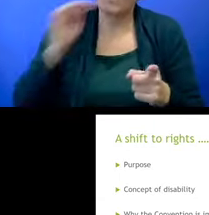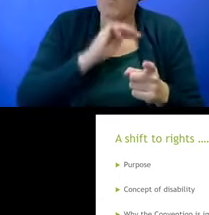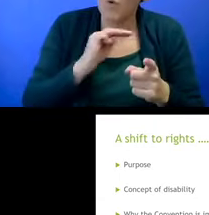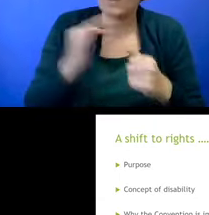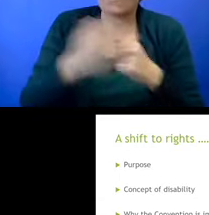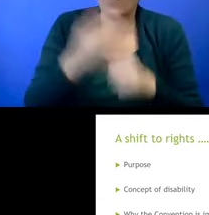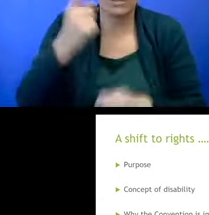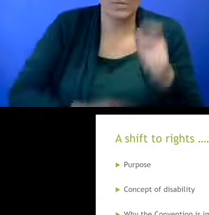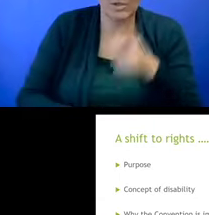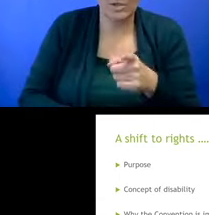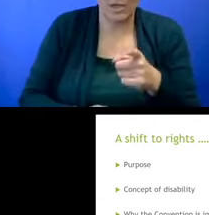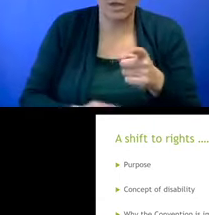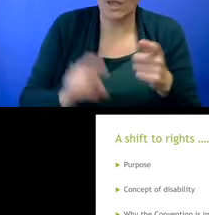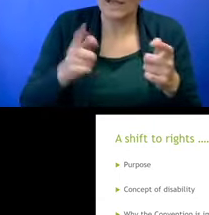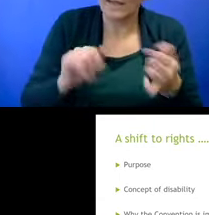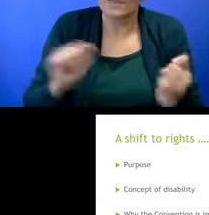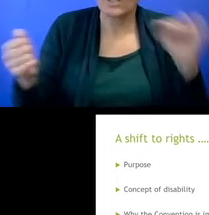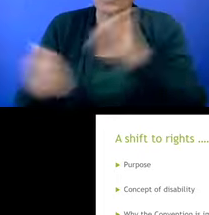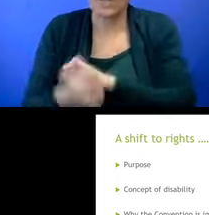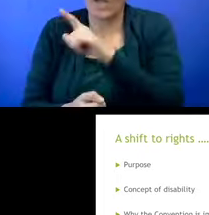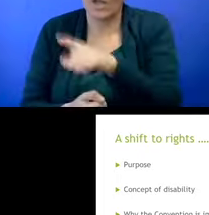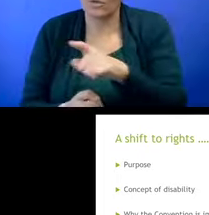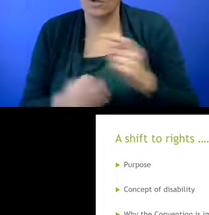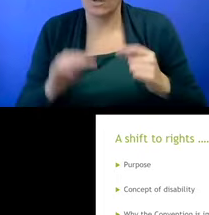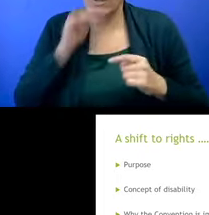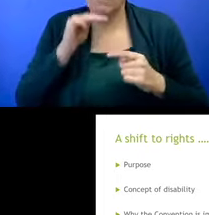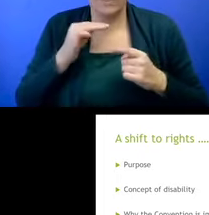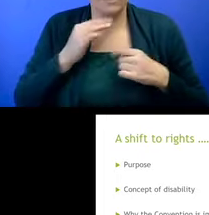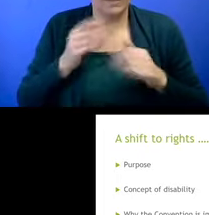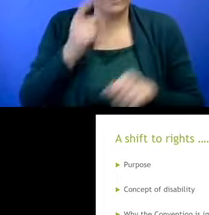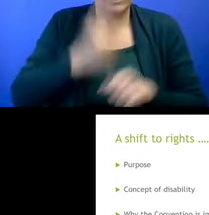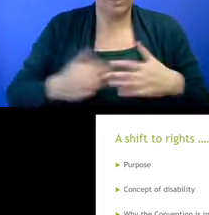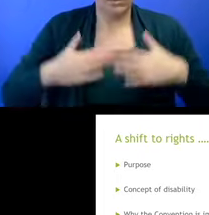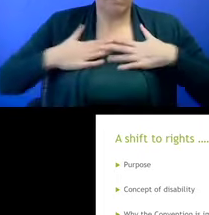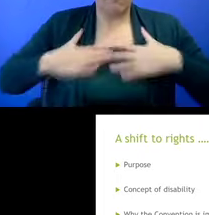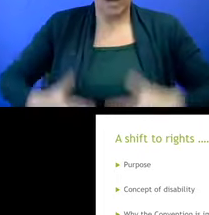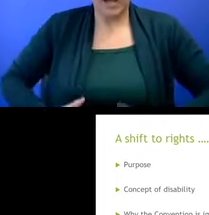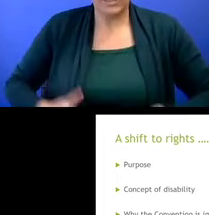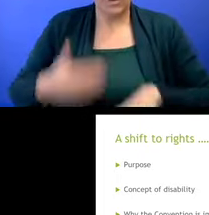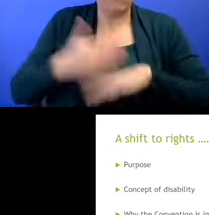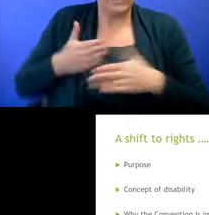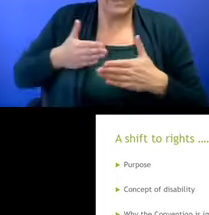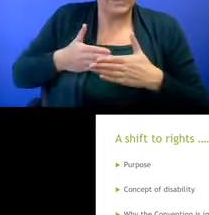moves us away from notions of disability being equated with bodily or functional limitation.